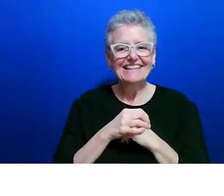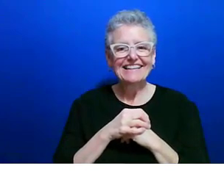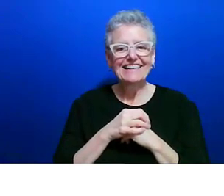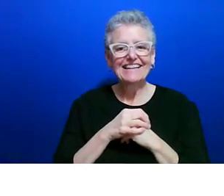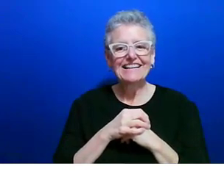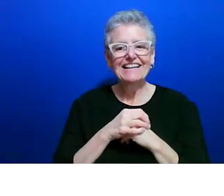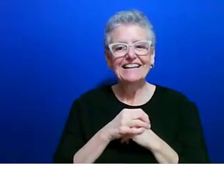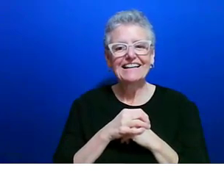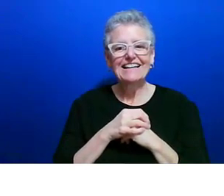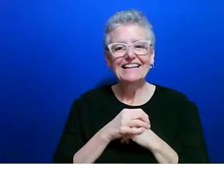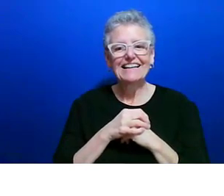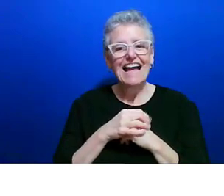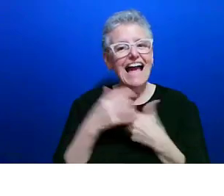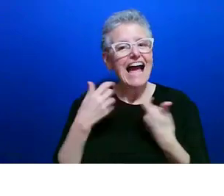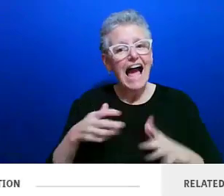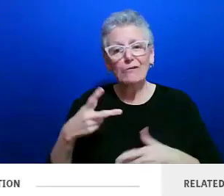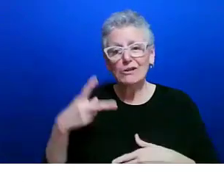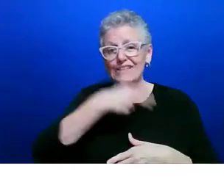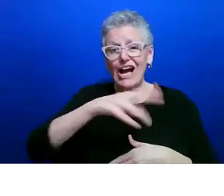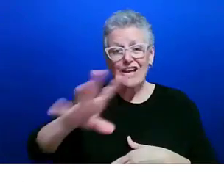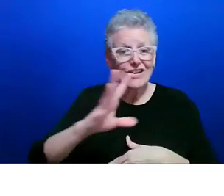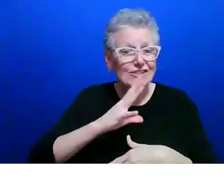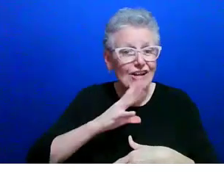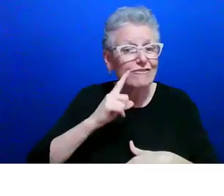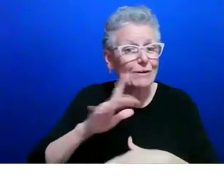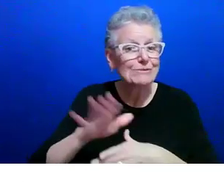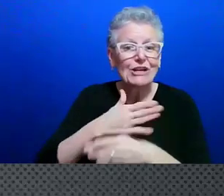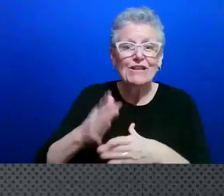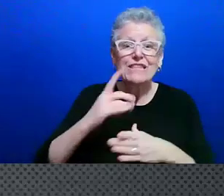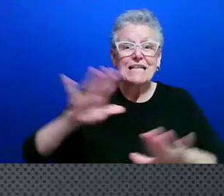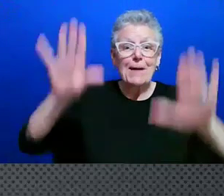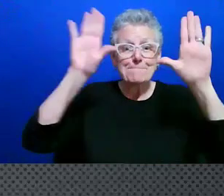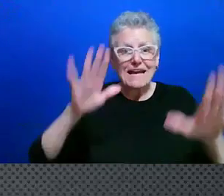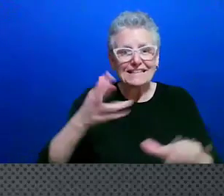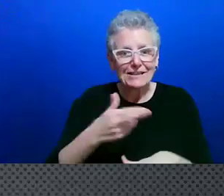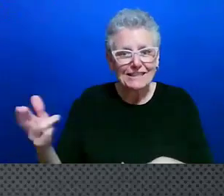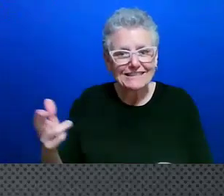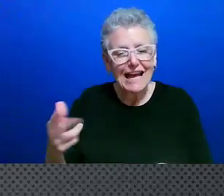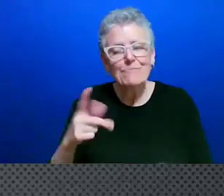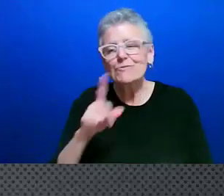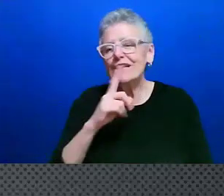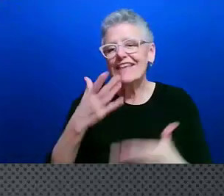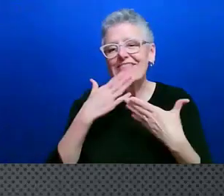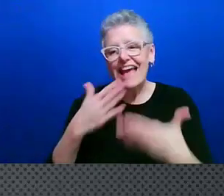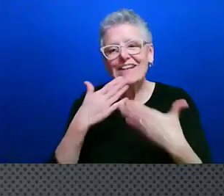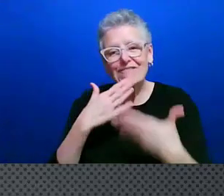KELLY DUNHAM >> I certainly don't want to cut you off from sharing these amazing resources, but I'm so thankful that you transitioned to the website